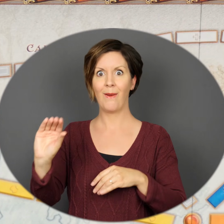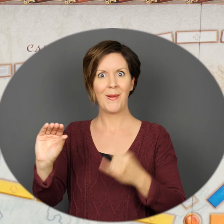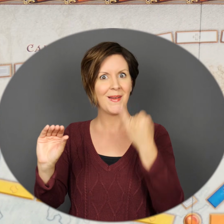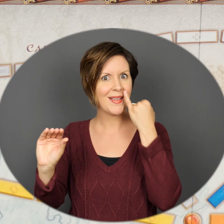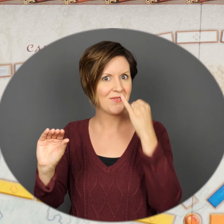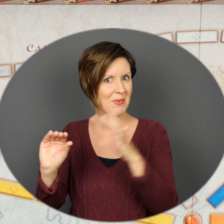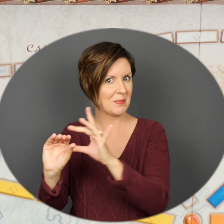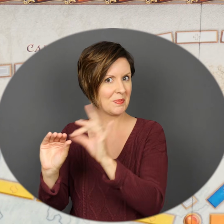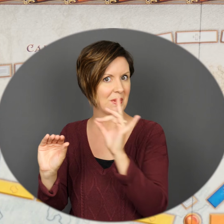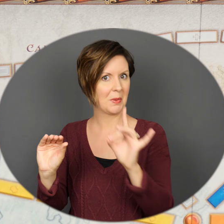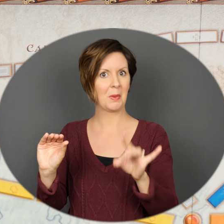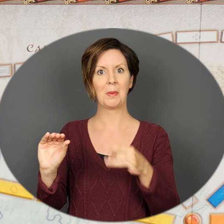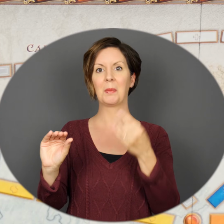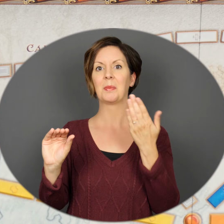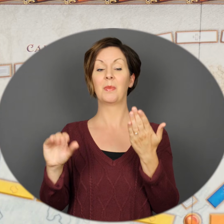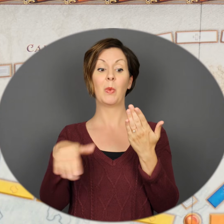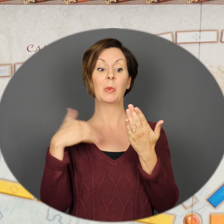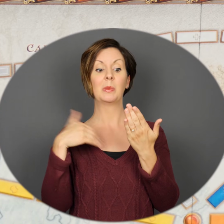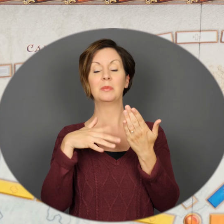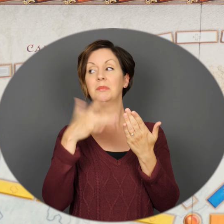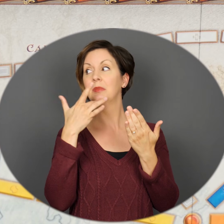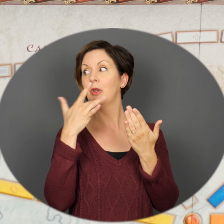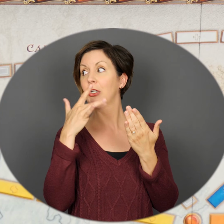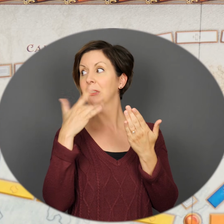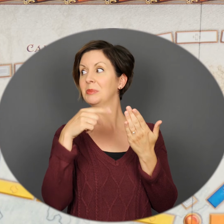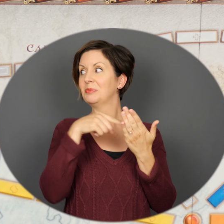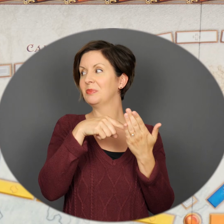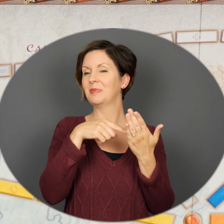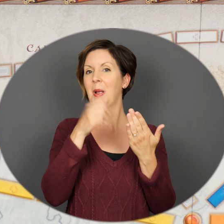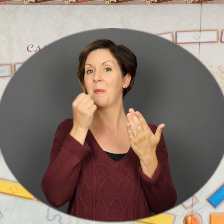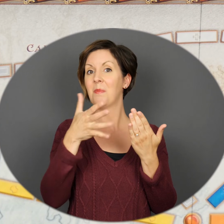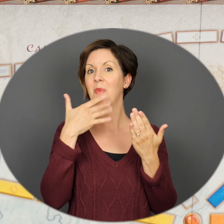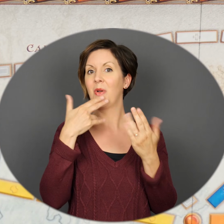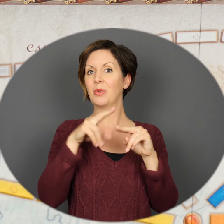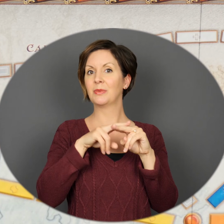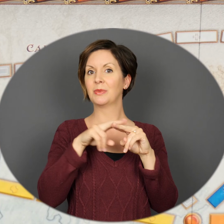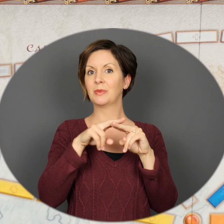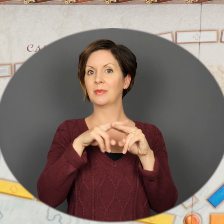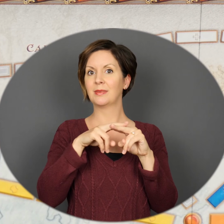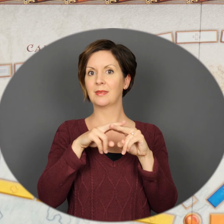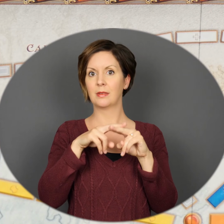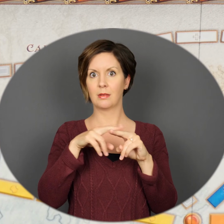happens to be a multicolored train, then you've got lucky and you get to draw again as normal. After all,